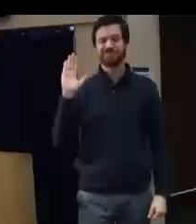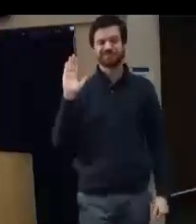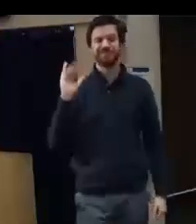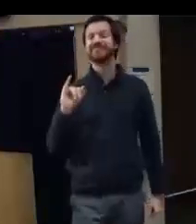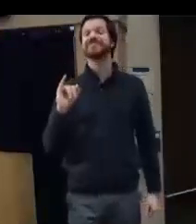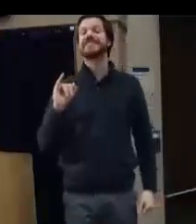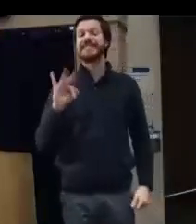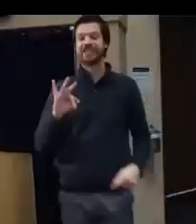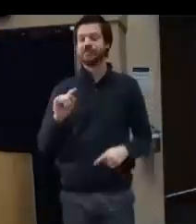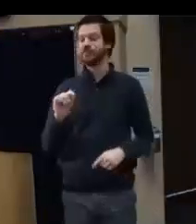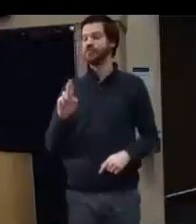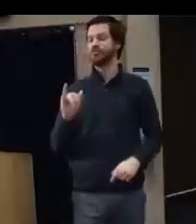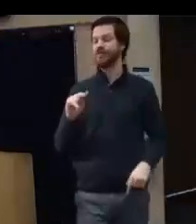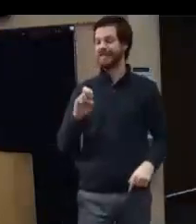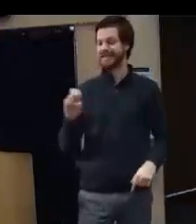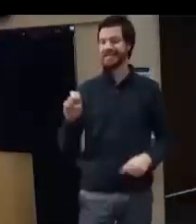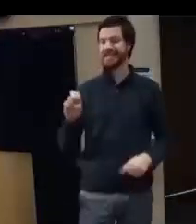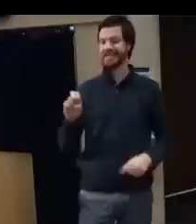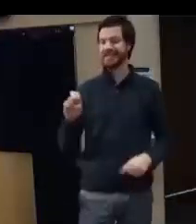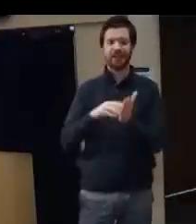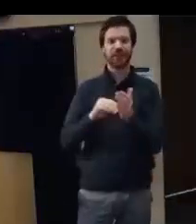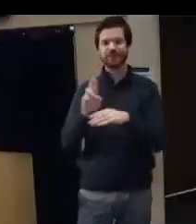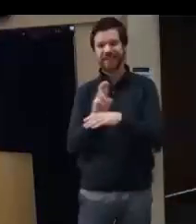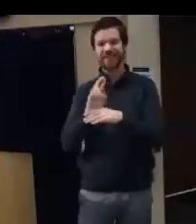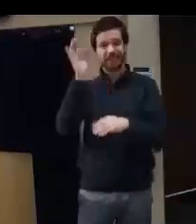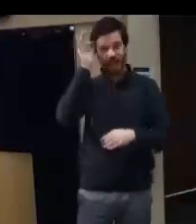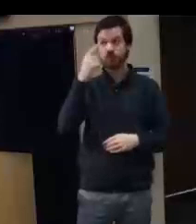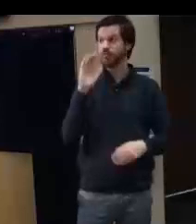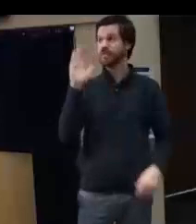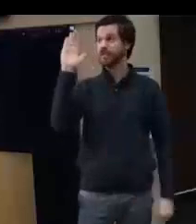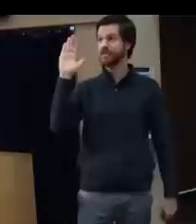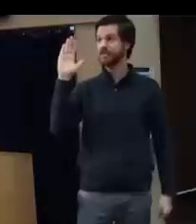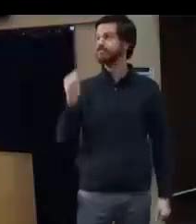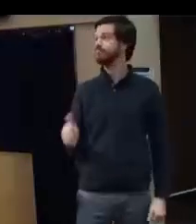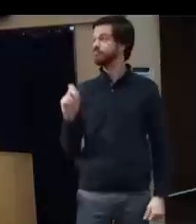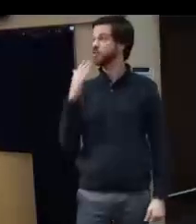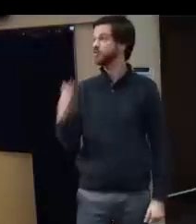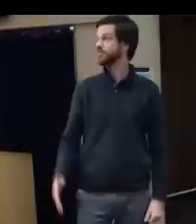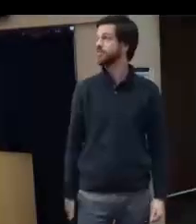are a trainee or learner resident fellow can you raise your hand okay good okay good a nice